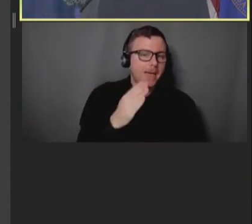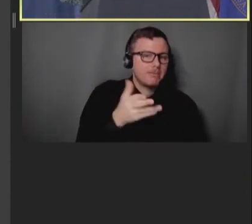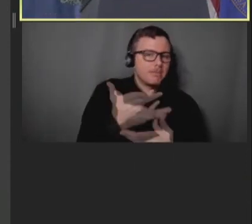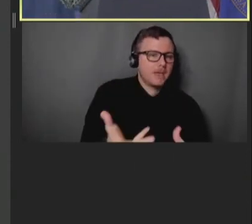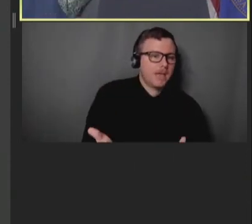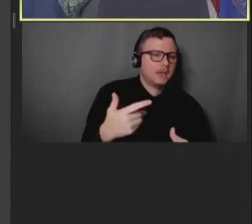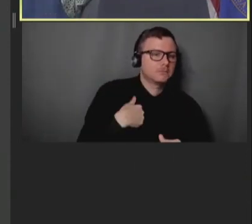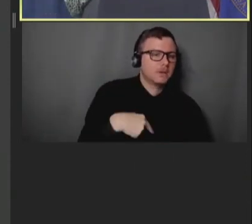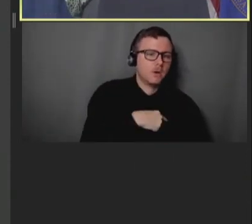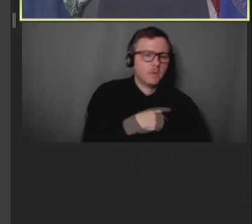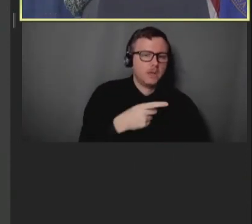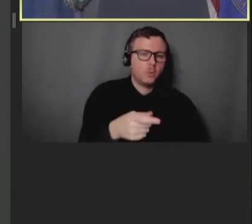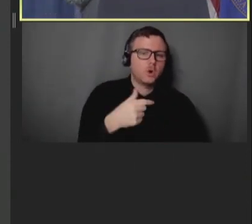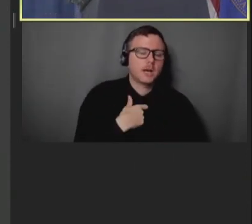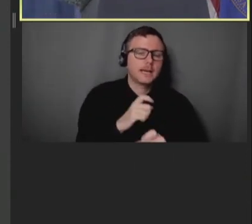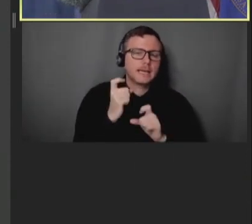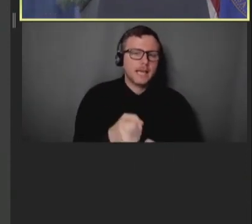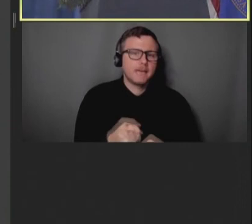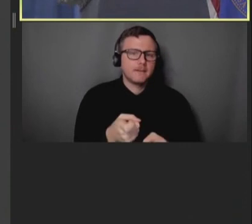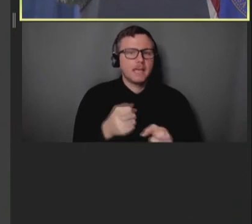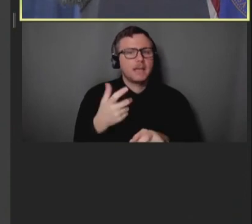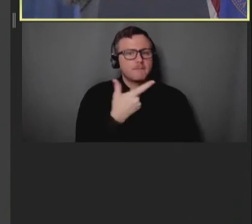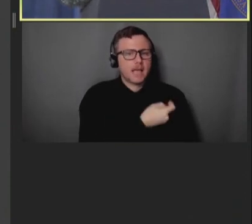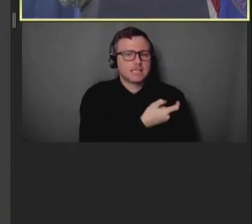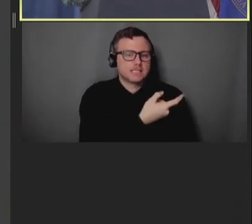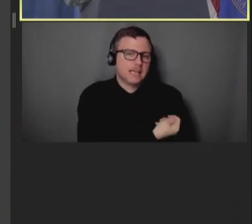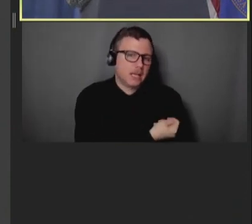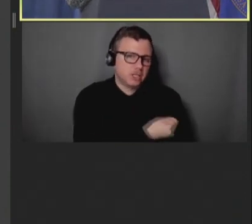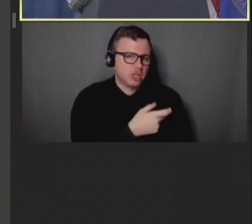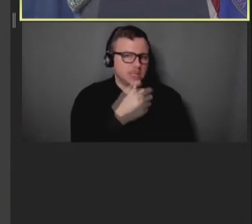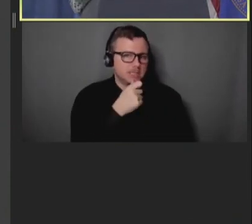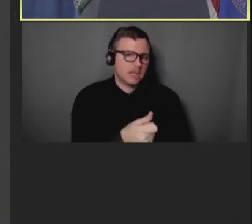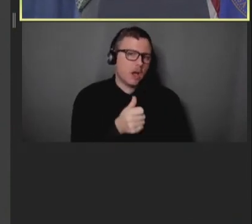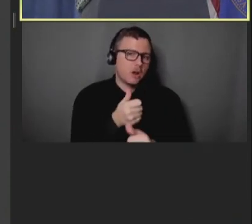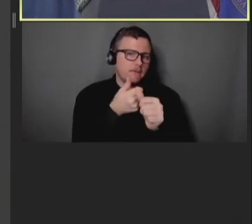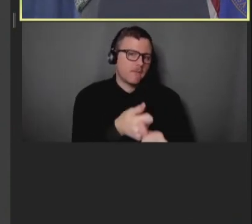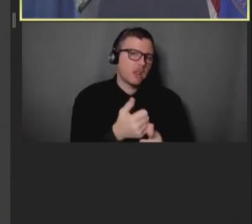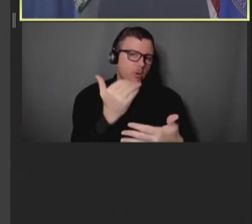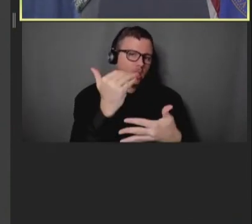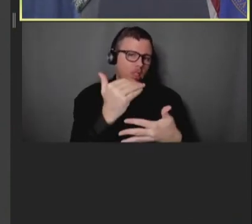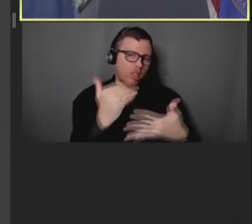And then, through some back-channel discussion with military contacts,